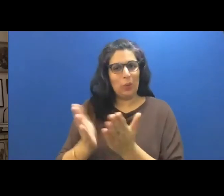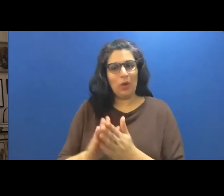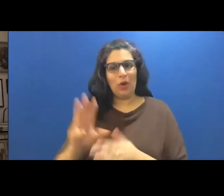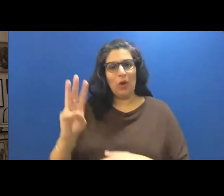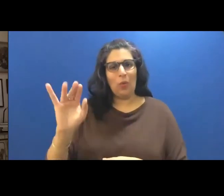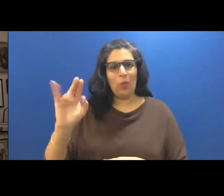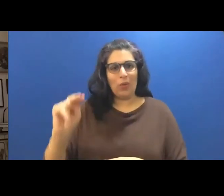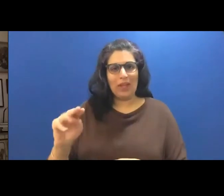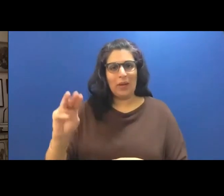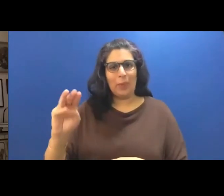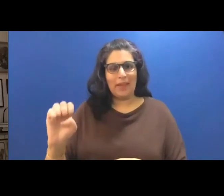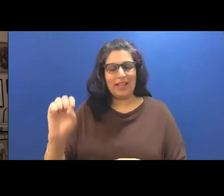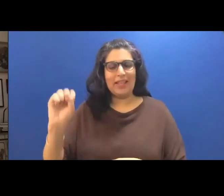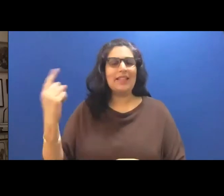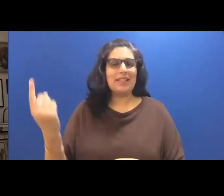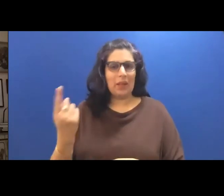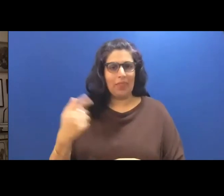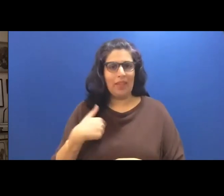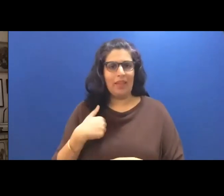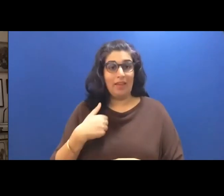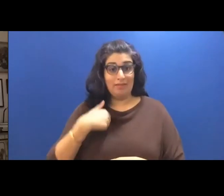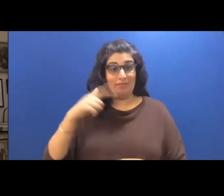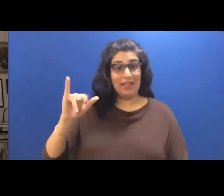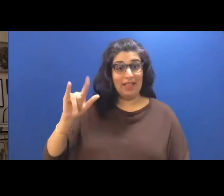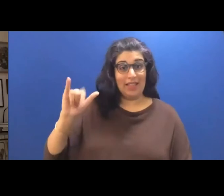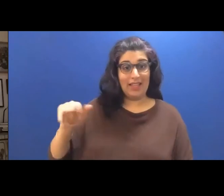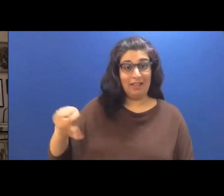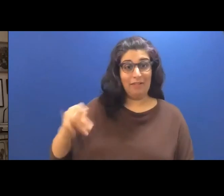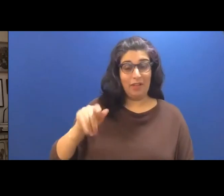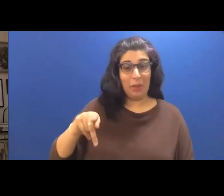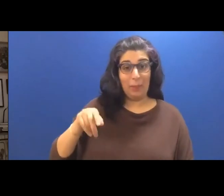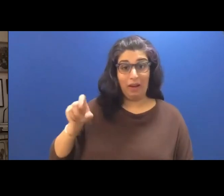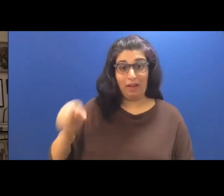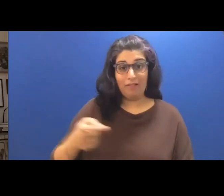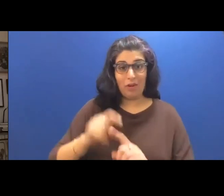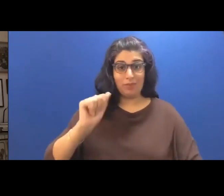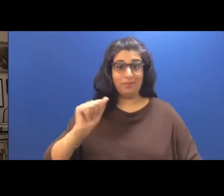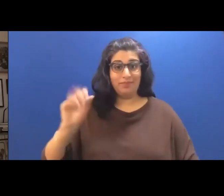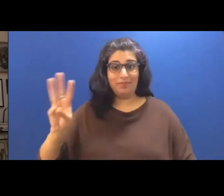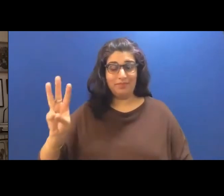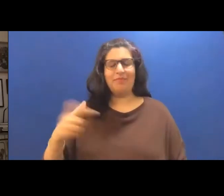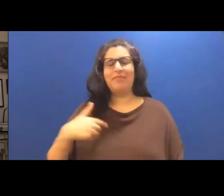writers workshop and it is my pleasure to welcome you to our virtual event space. A